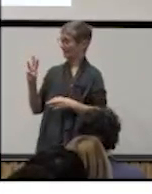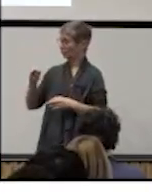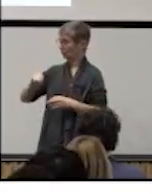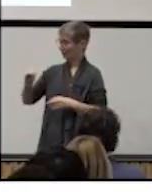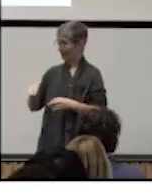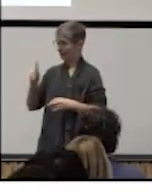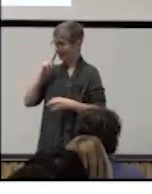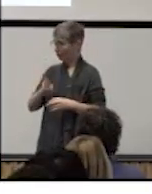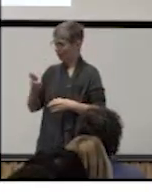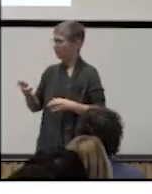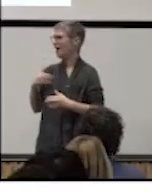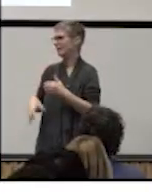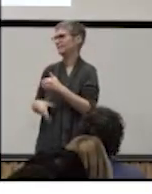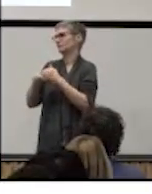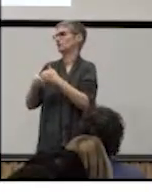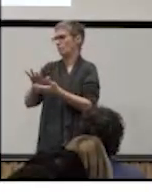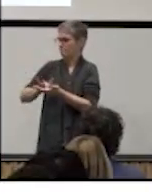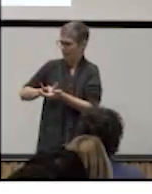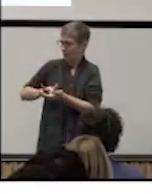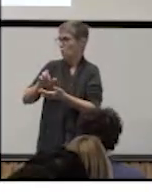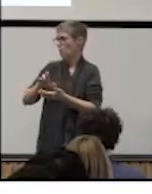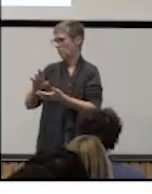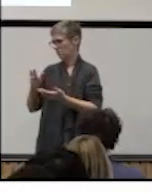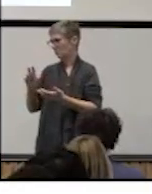have additional developmental and medical diagnoses.